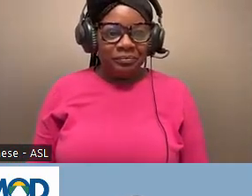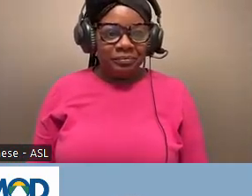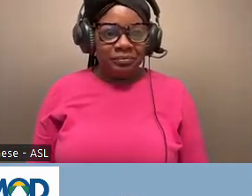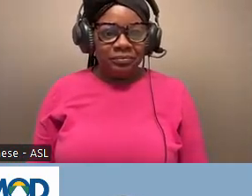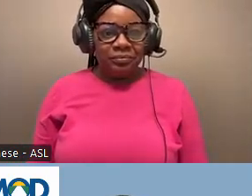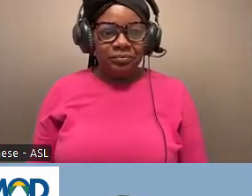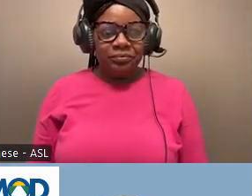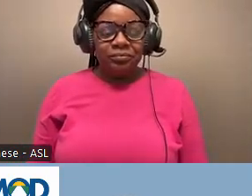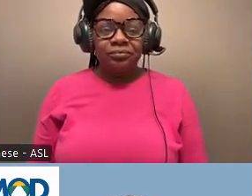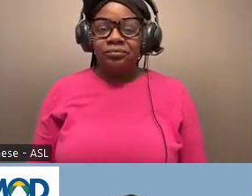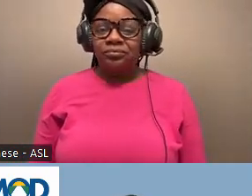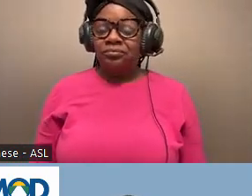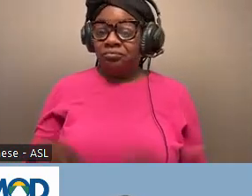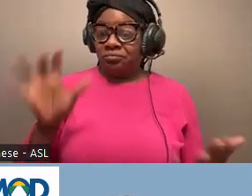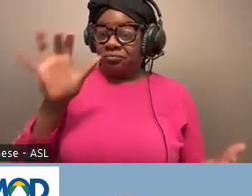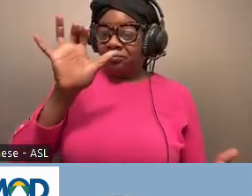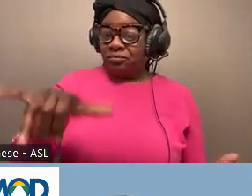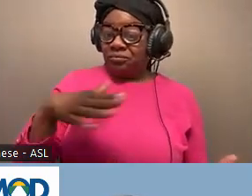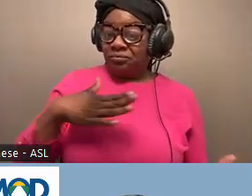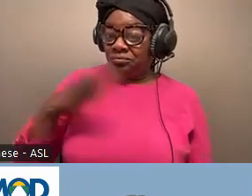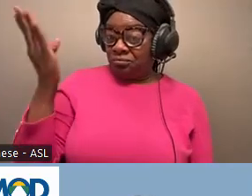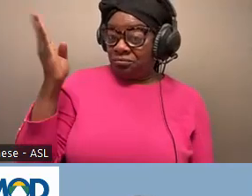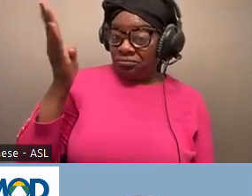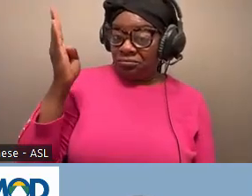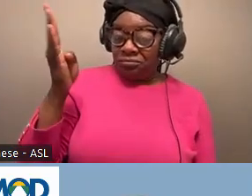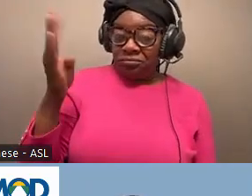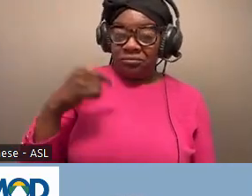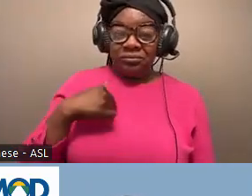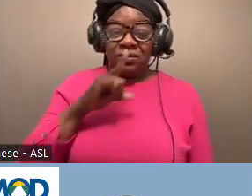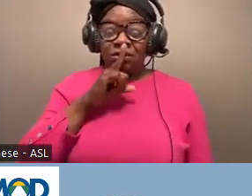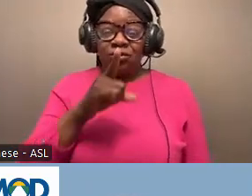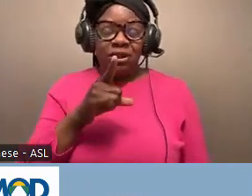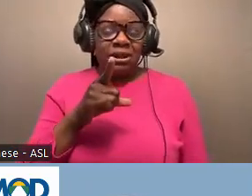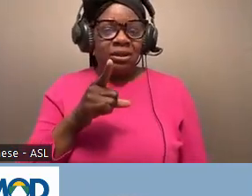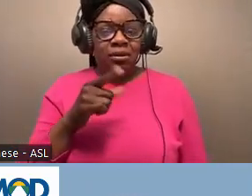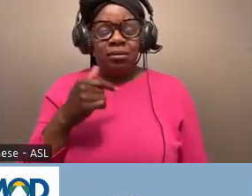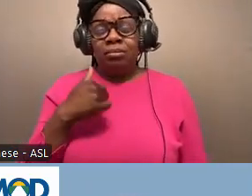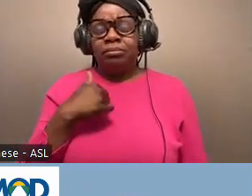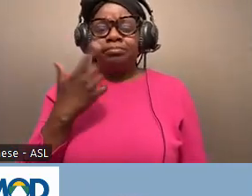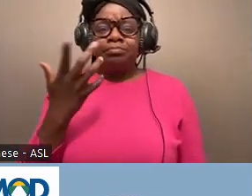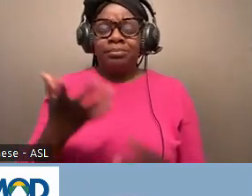So, that is my quick little presentation. I really have been getting a lot of questions